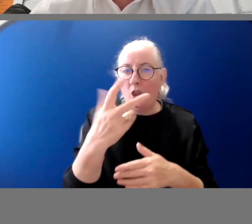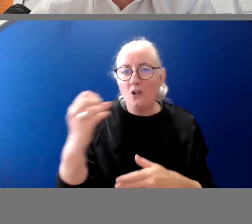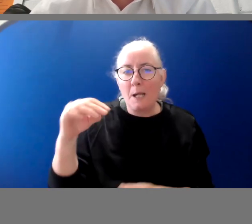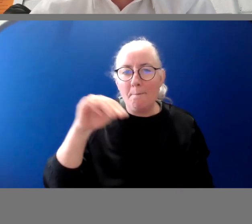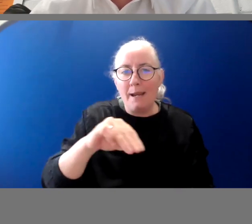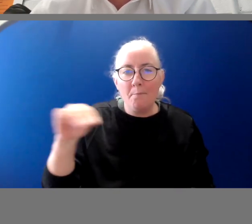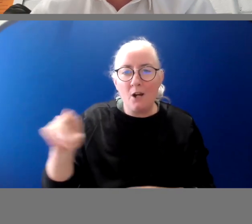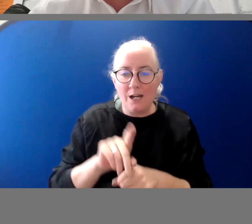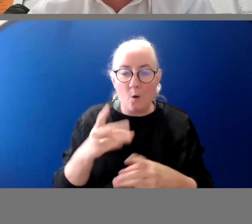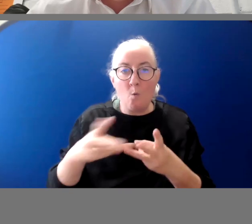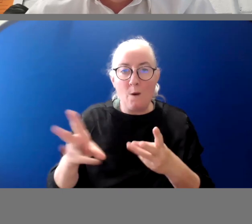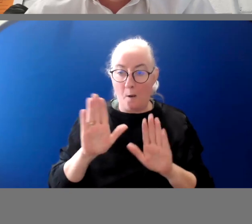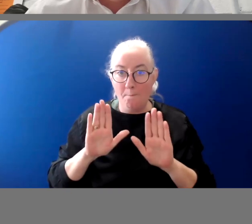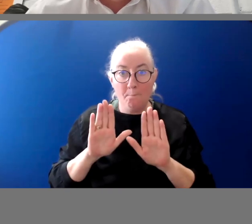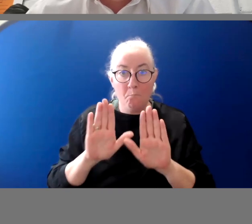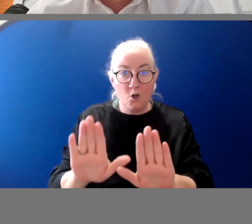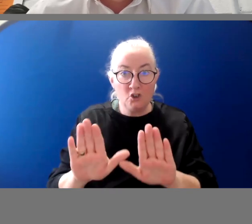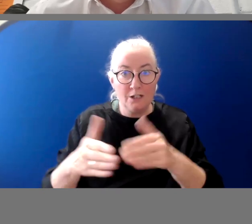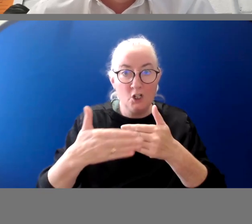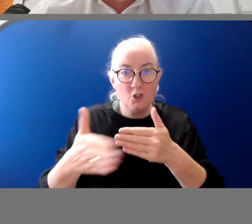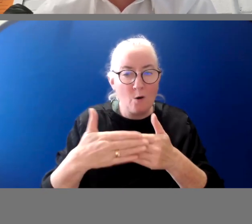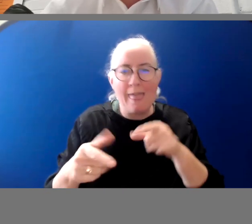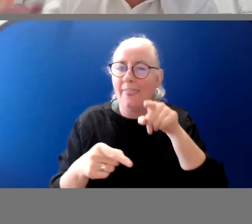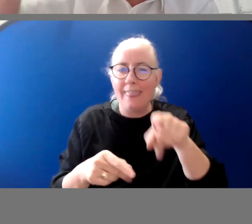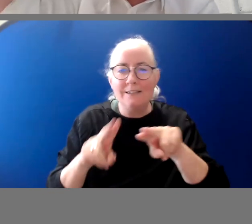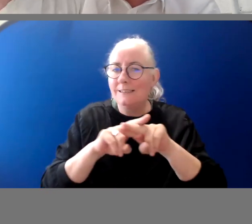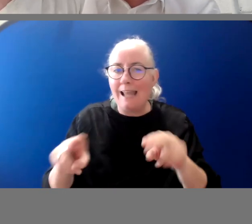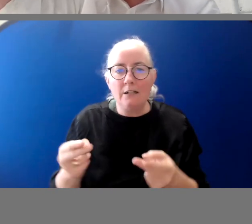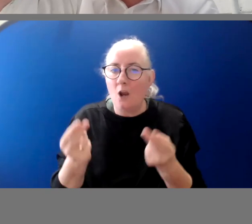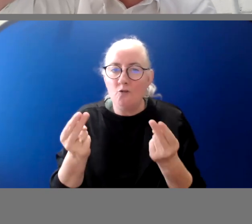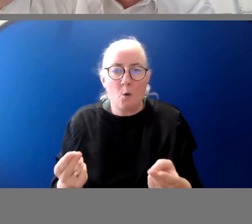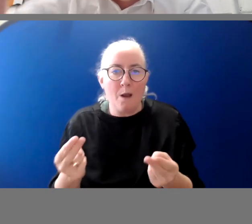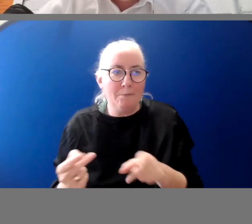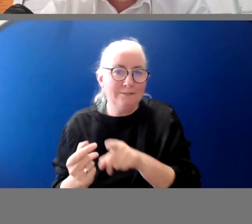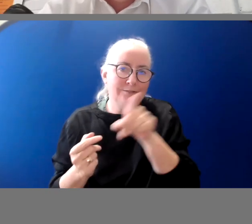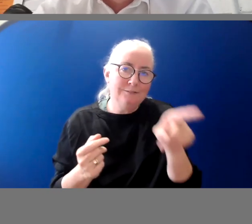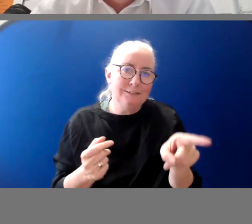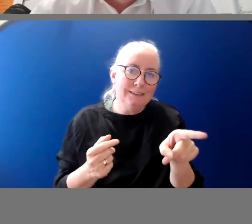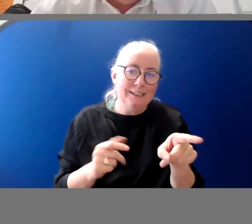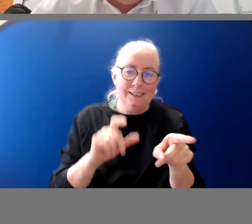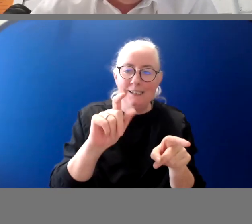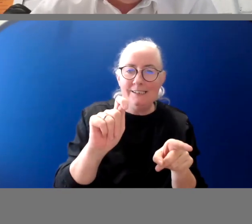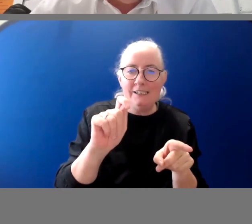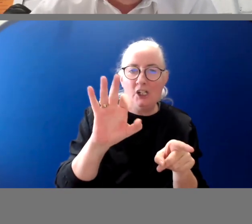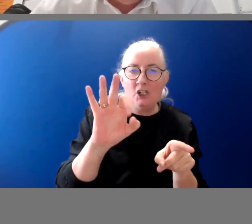push side of a door which is not which isn't a requirement in TGM so again these are some of